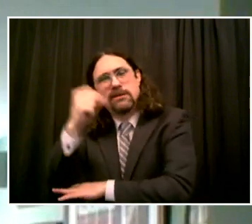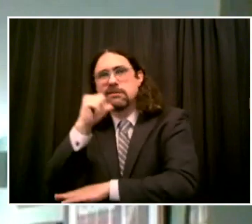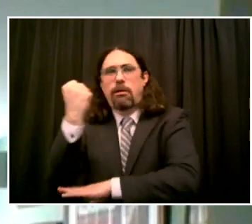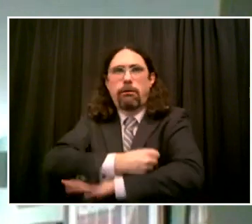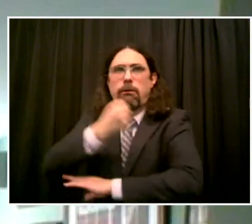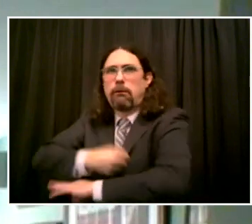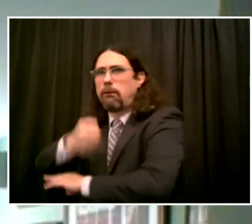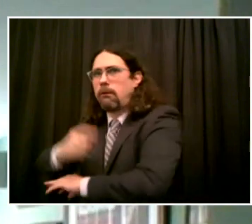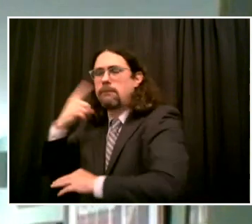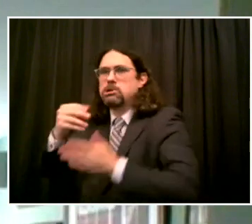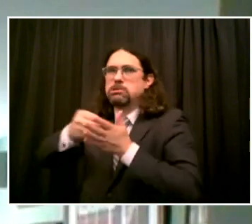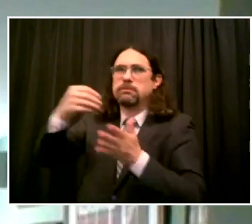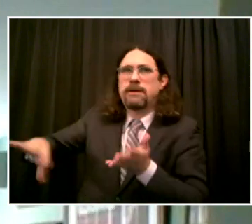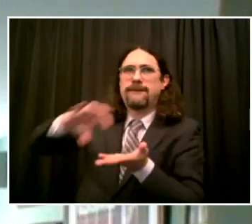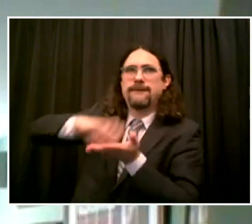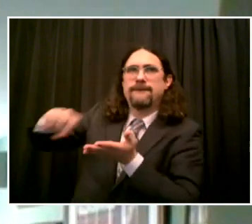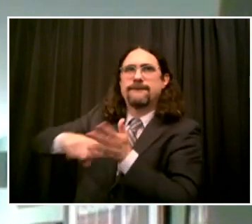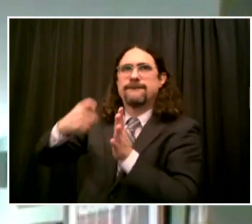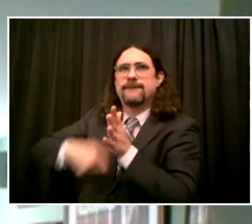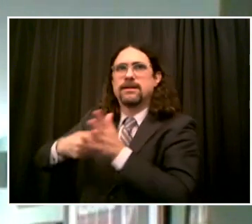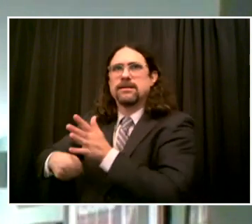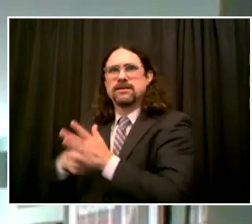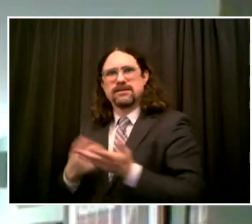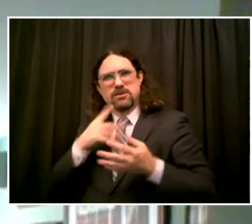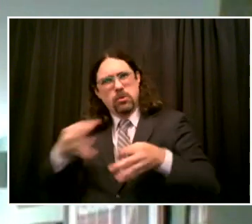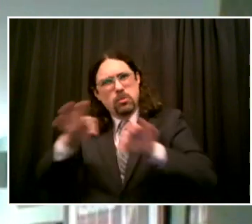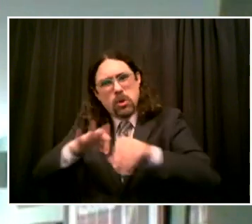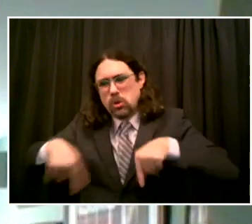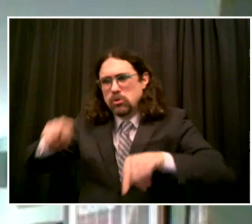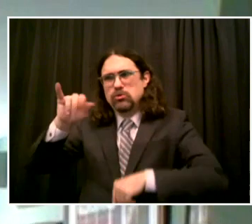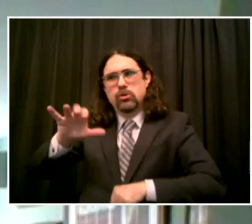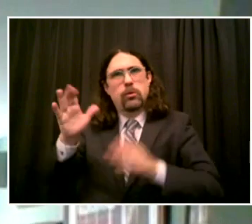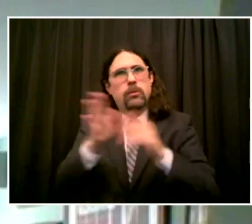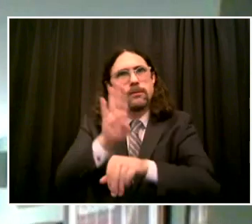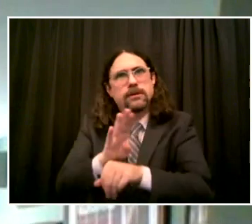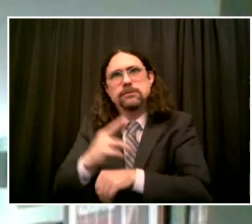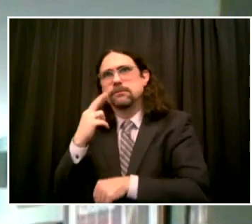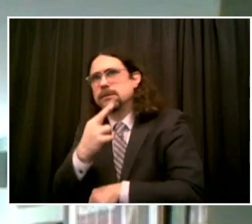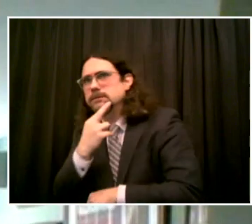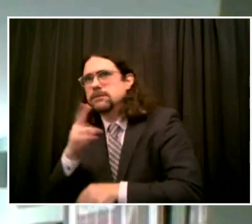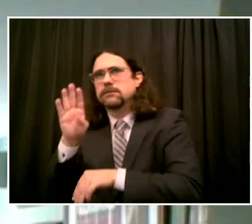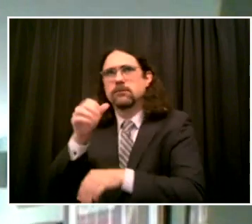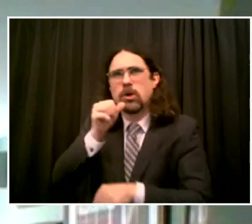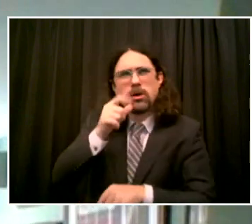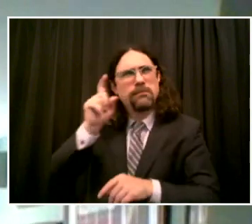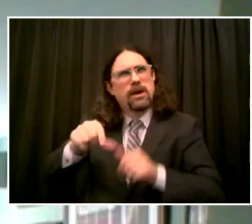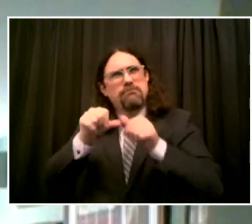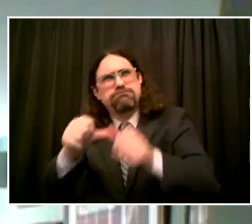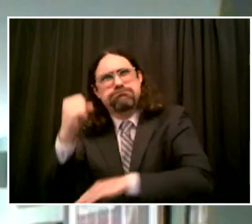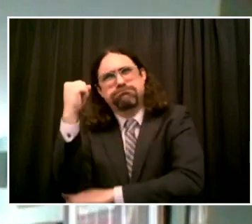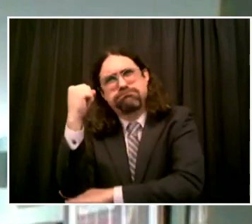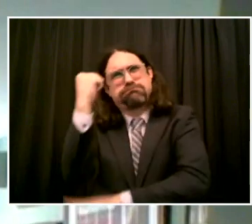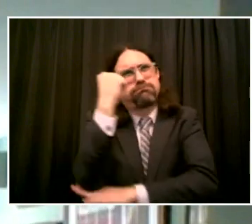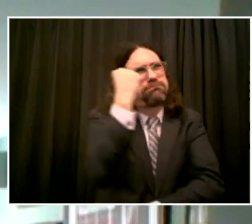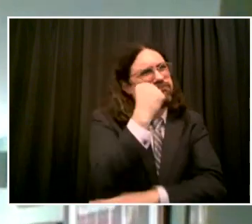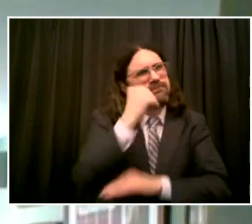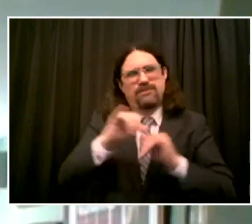THE FIGHTO T PROTECT OUR SMALL BUNSIESSES IS THE UNDNEIALEB BEDROCK OF NEW YORK CITY THAT